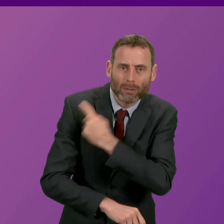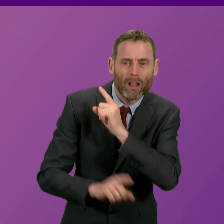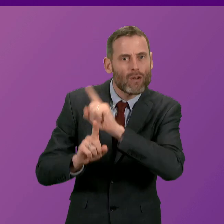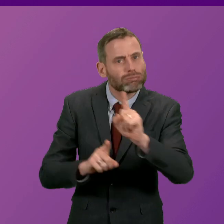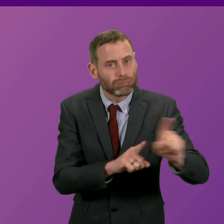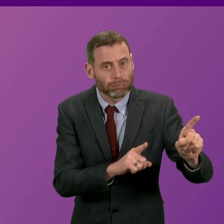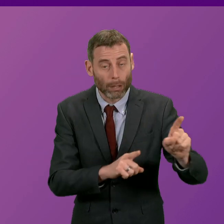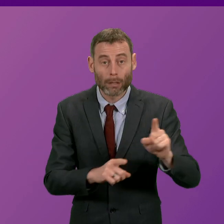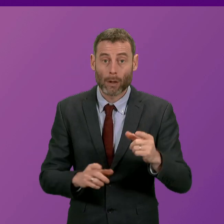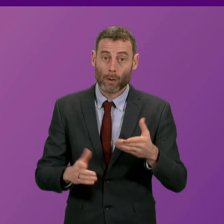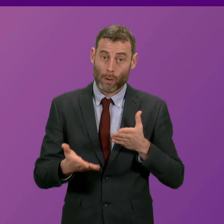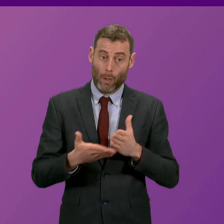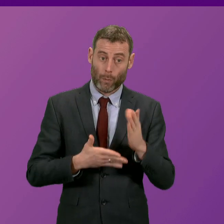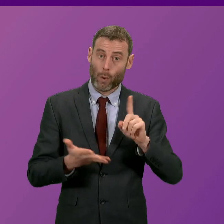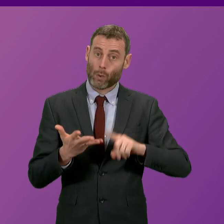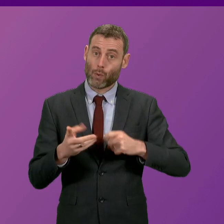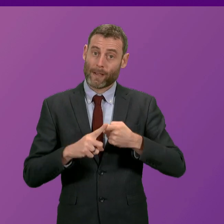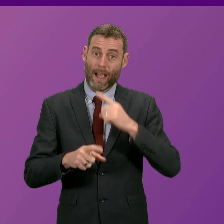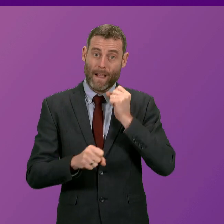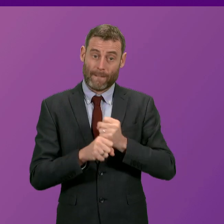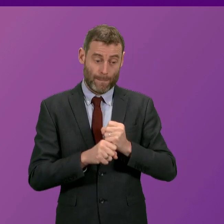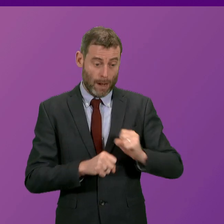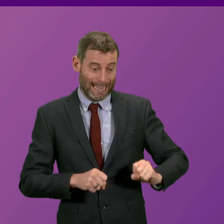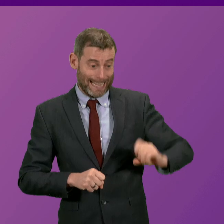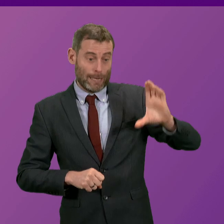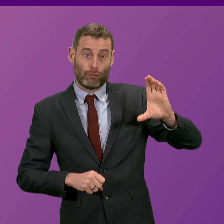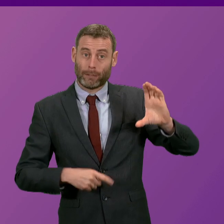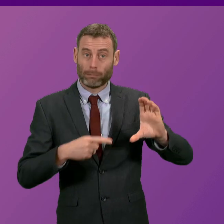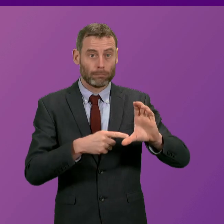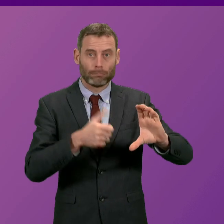United Kingdom Government’s decisions. That is welcome. I have made that clear before. Your MPs voted against it. Mr Johnson!